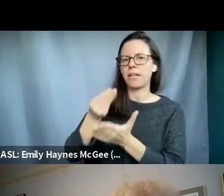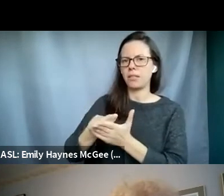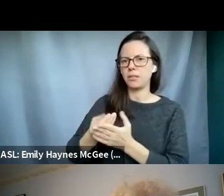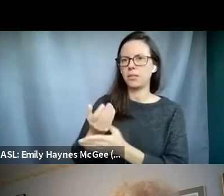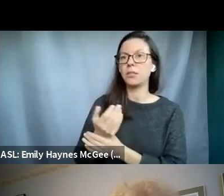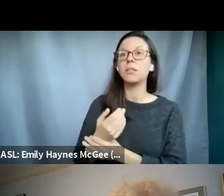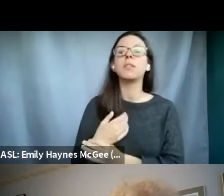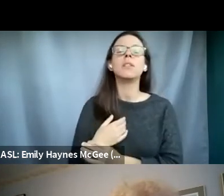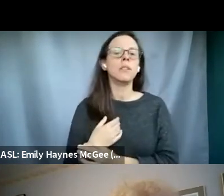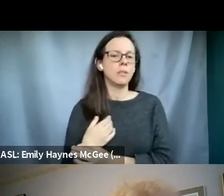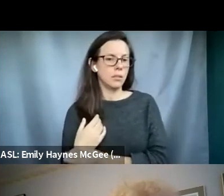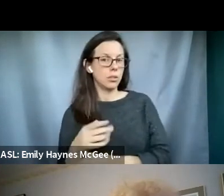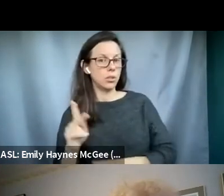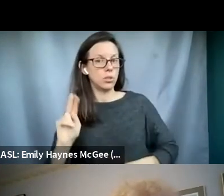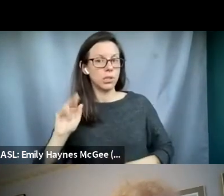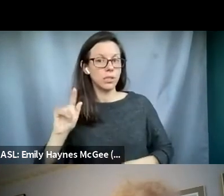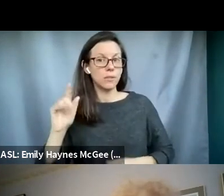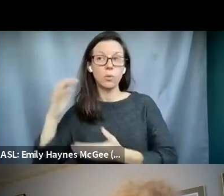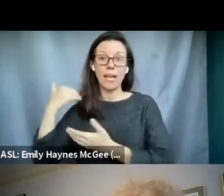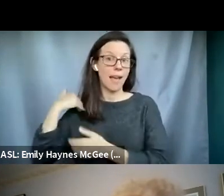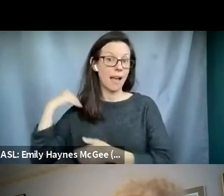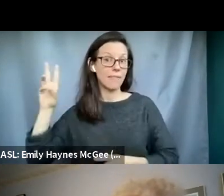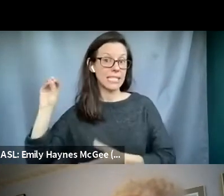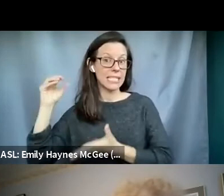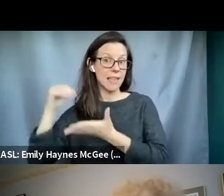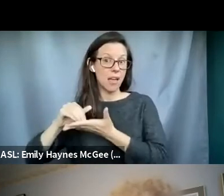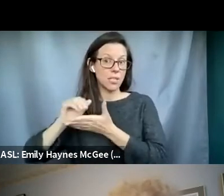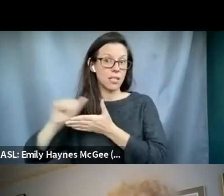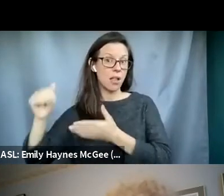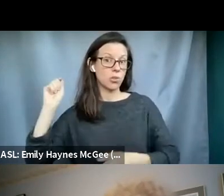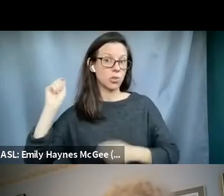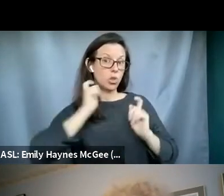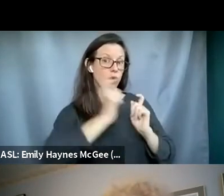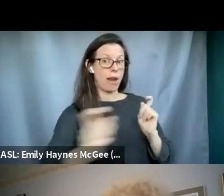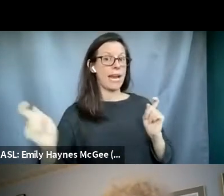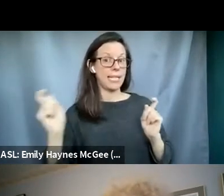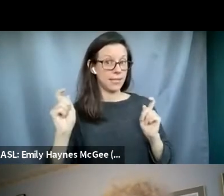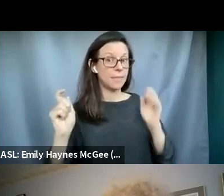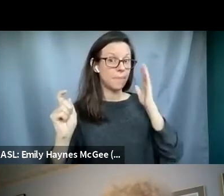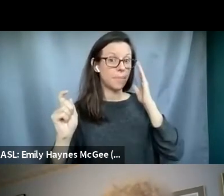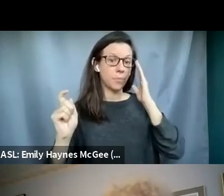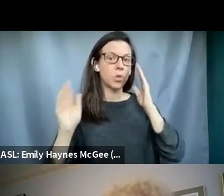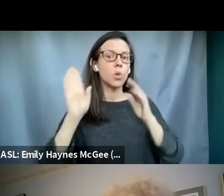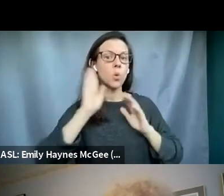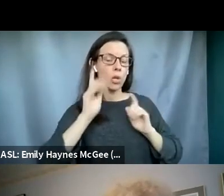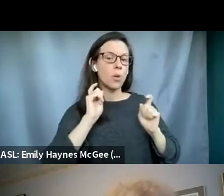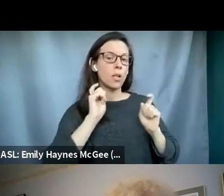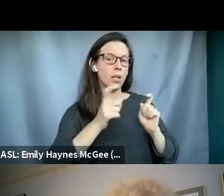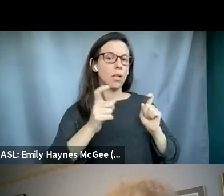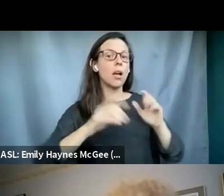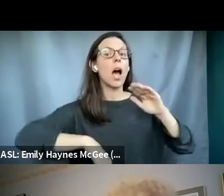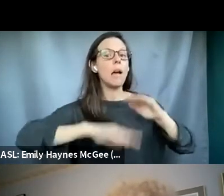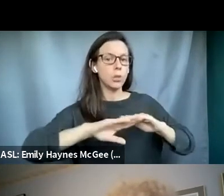We have $60,000 to grants and we're awarding up to $10,000.